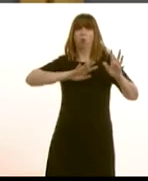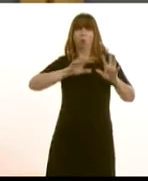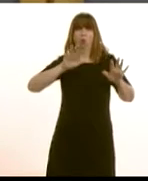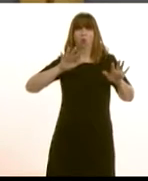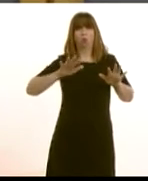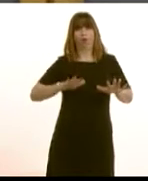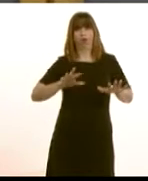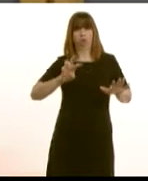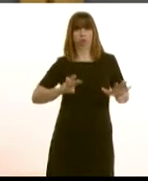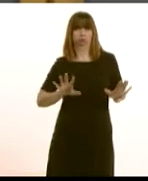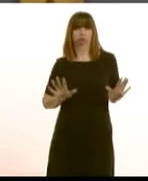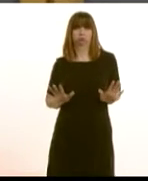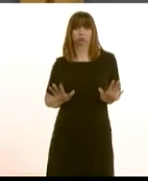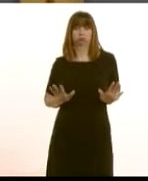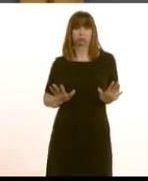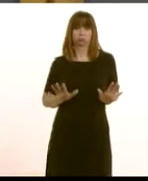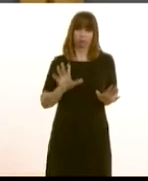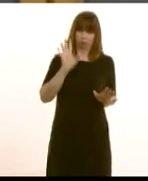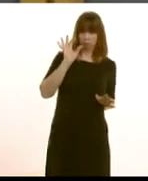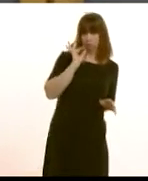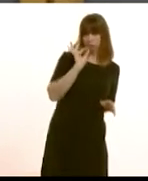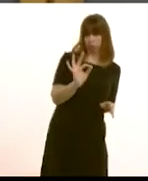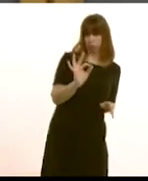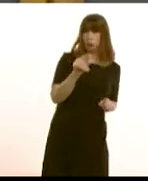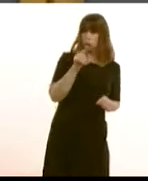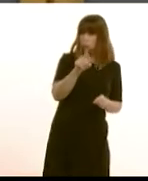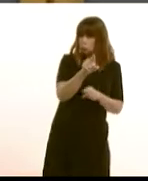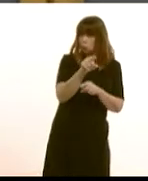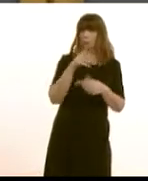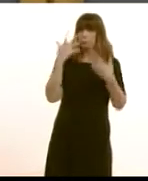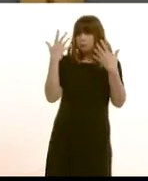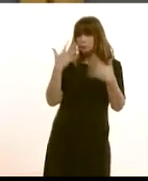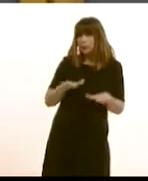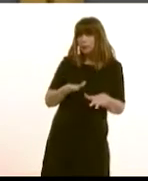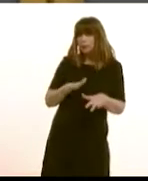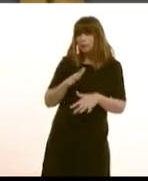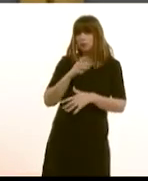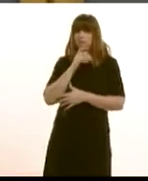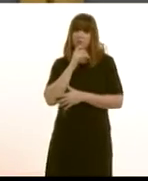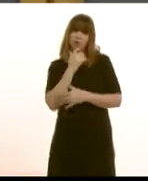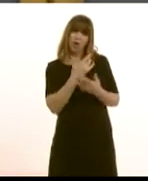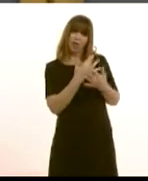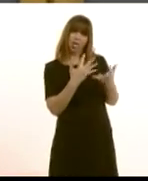the country. Have you made any assessment as to the number of job losses as a result